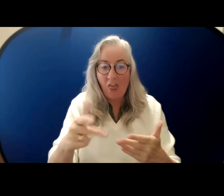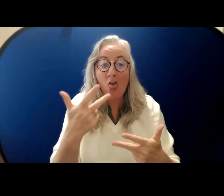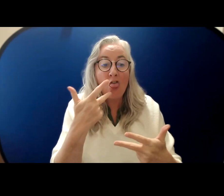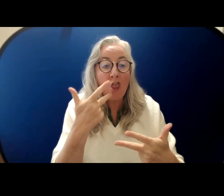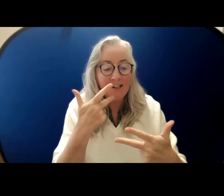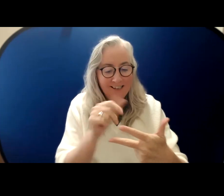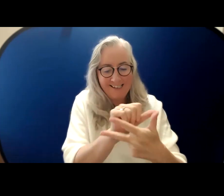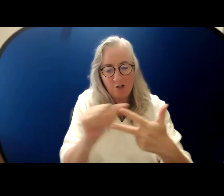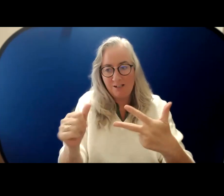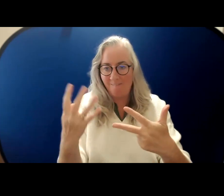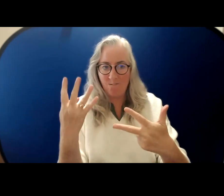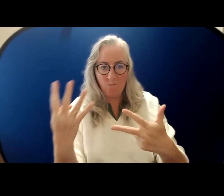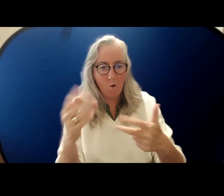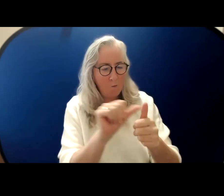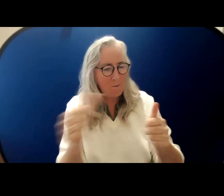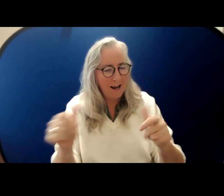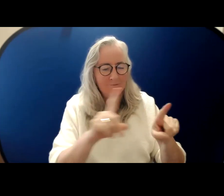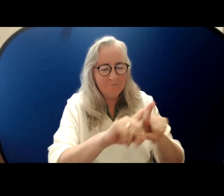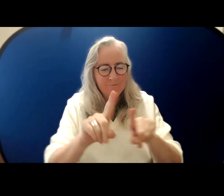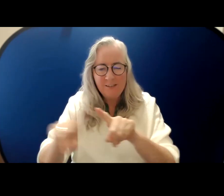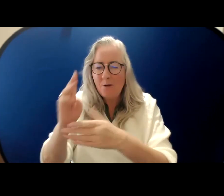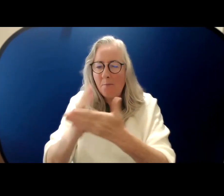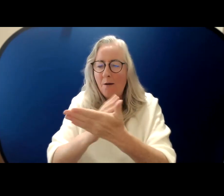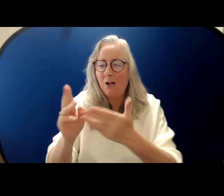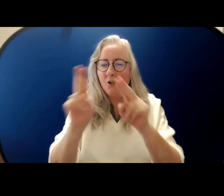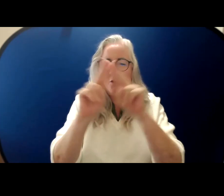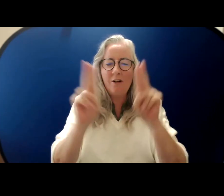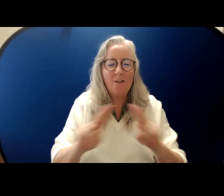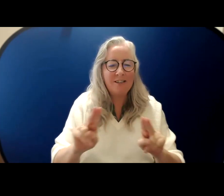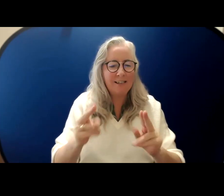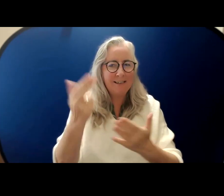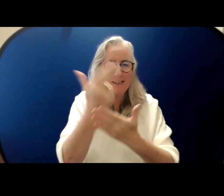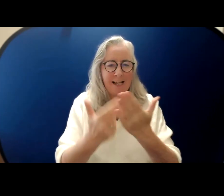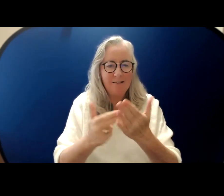webinars on different aspects of Universal Design in the built environment but before we start I'd